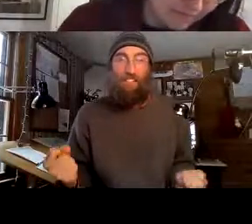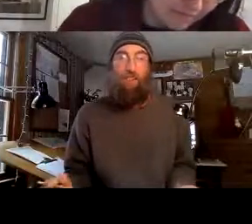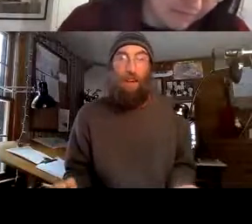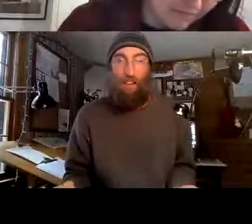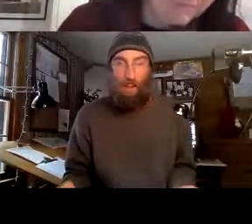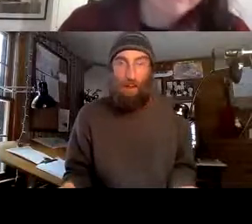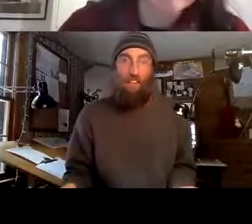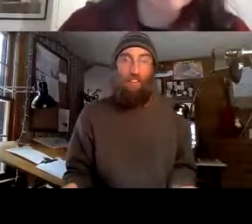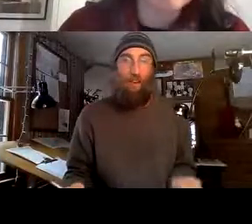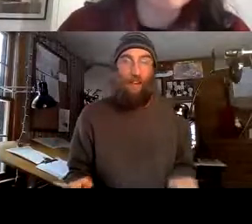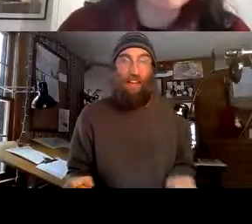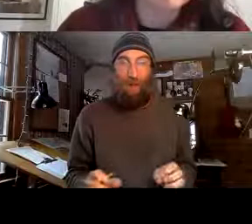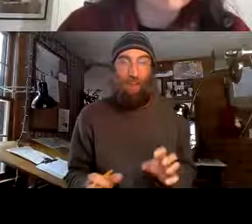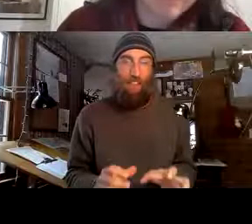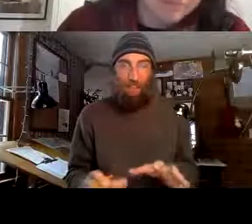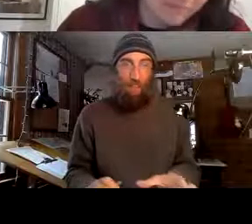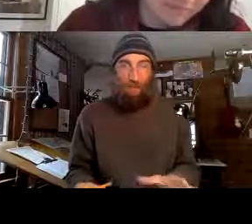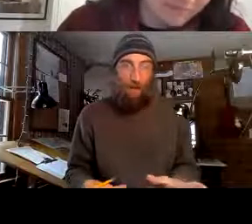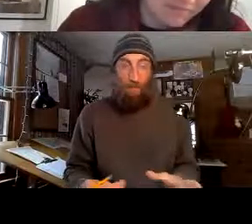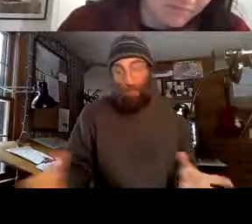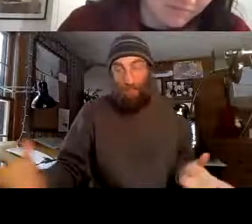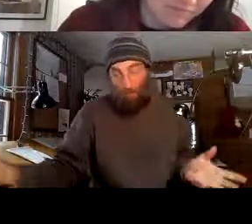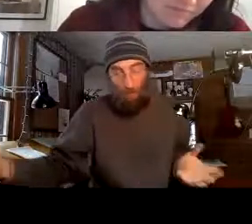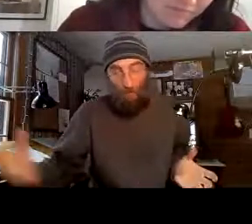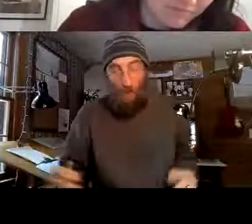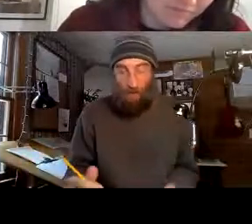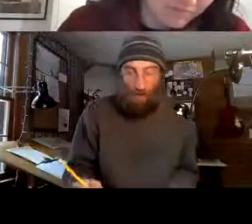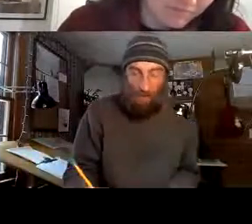so well, that when you start making marks on paper or that or the wall or